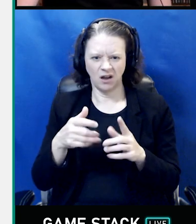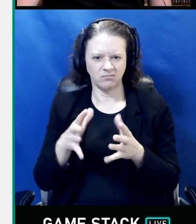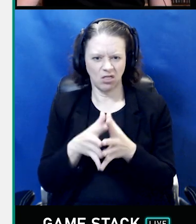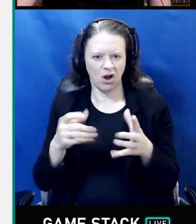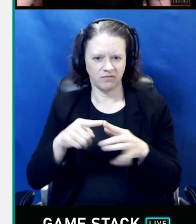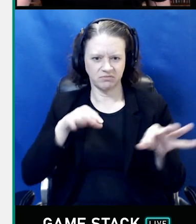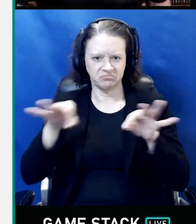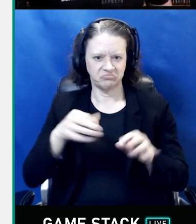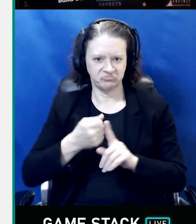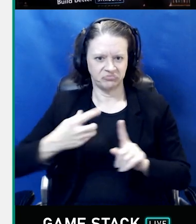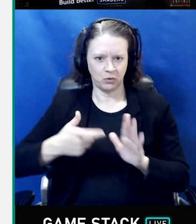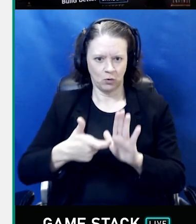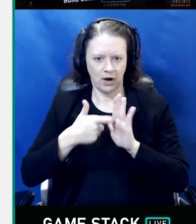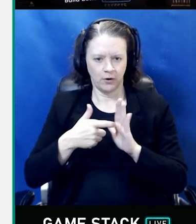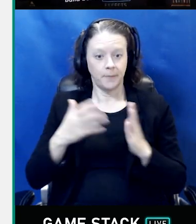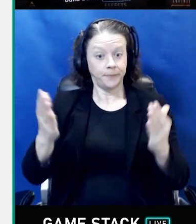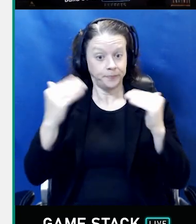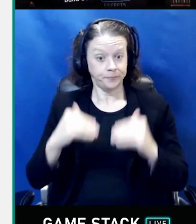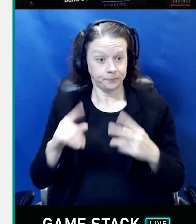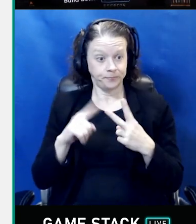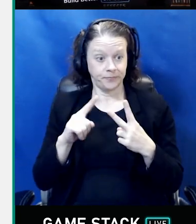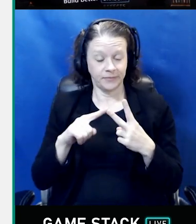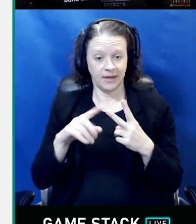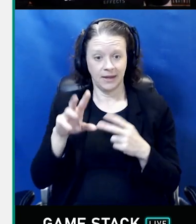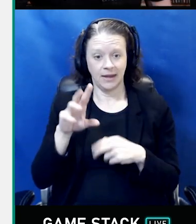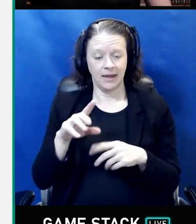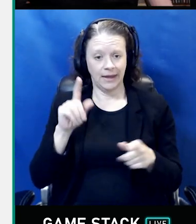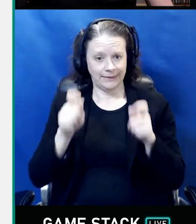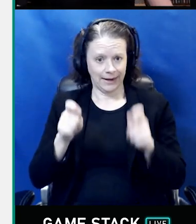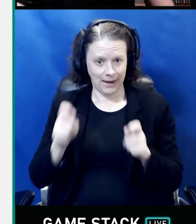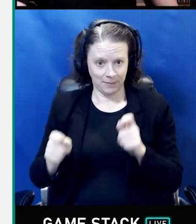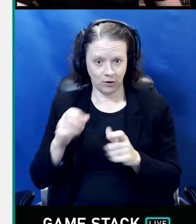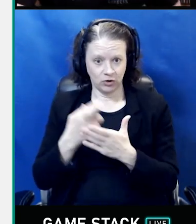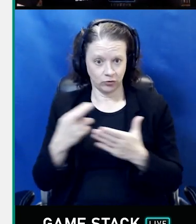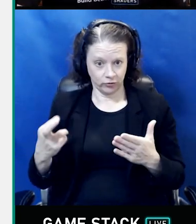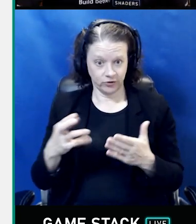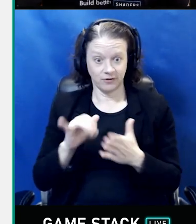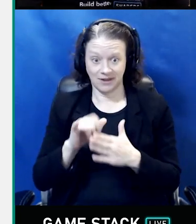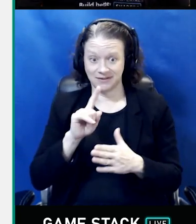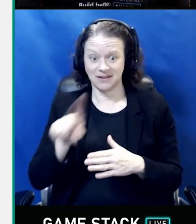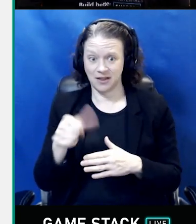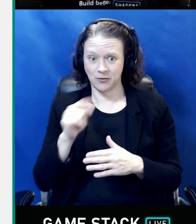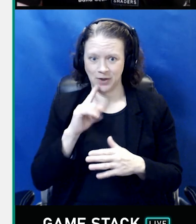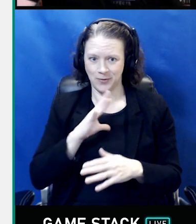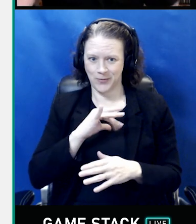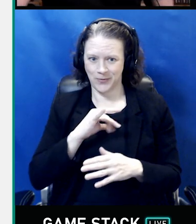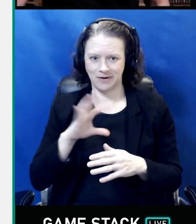The next feature is dynamic resources, and this is another really cool feature. What it is is, well,